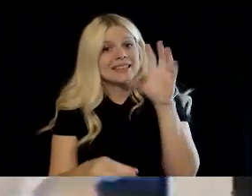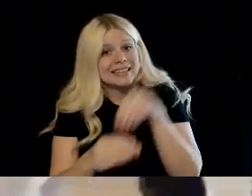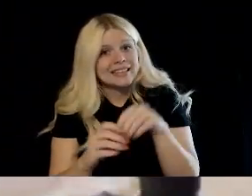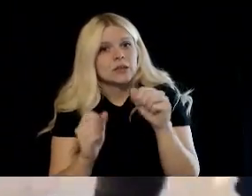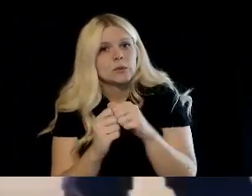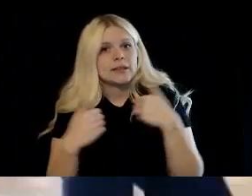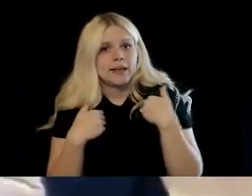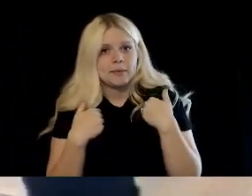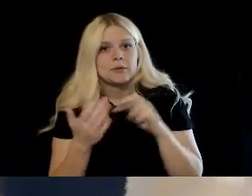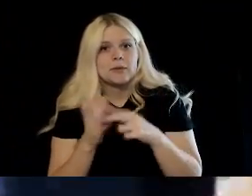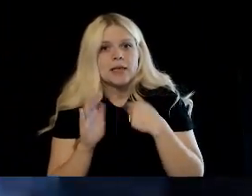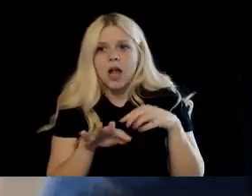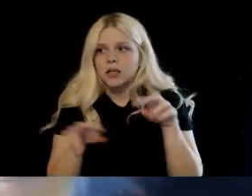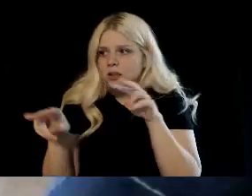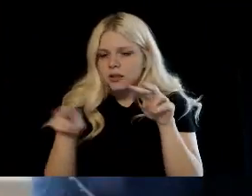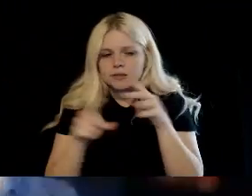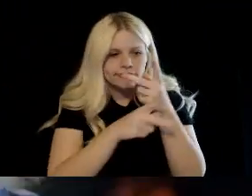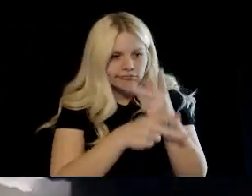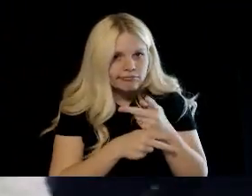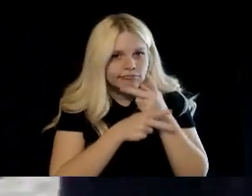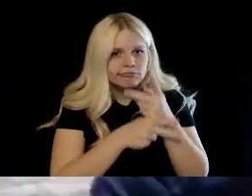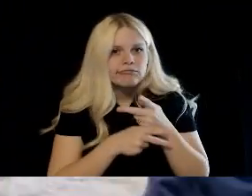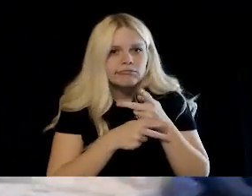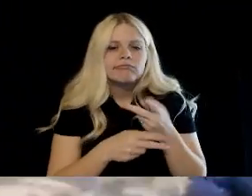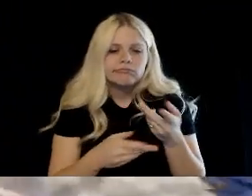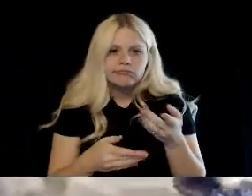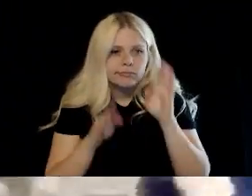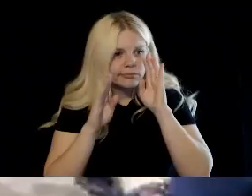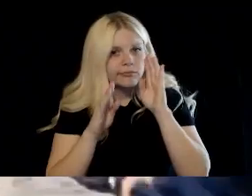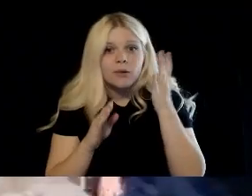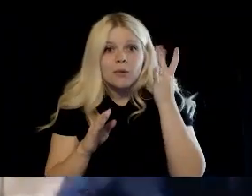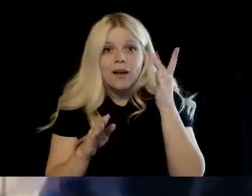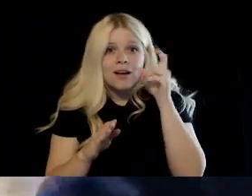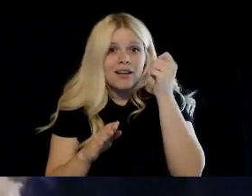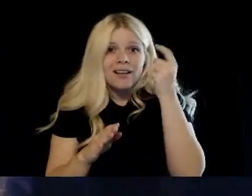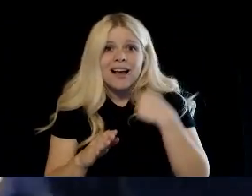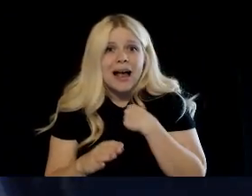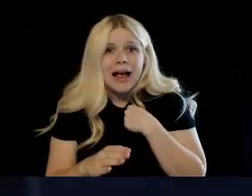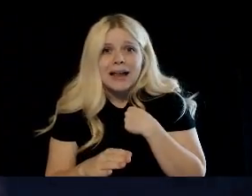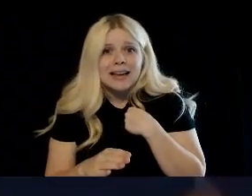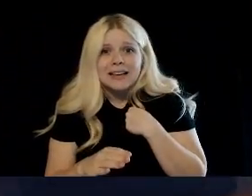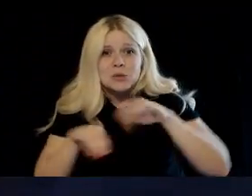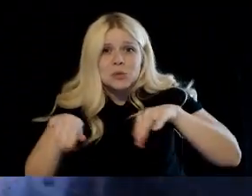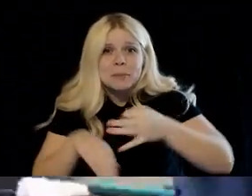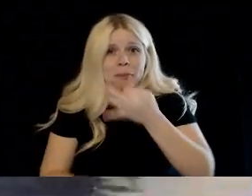to pay extra close attention, and also because I'm not the best swimmer. And I don't have a life jacket on here.